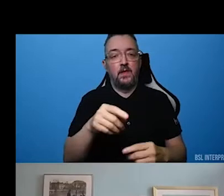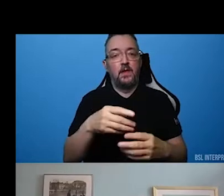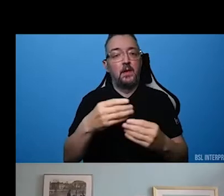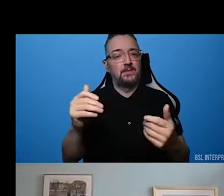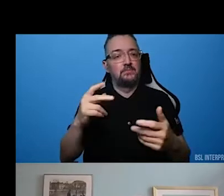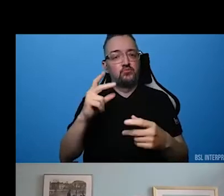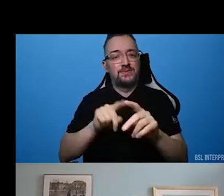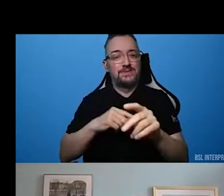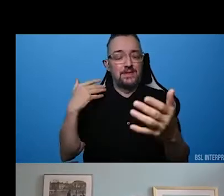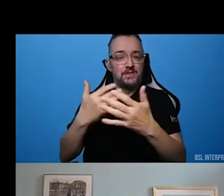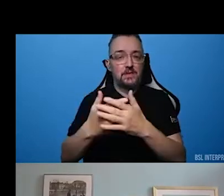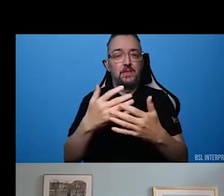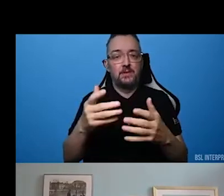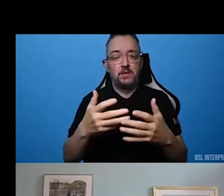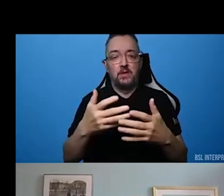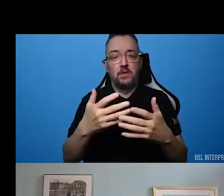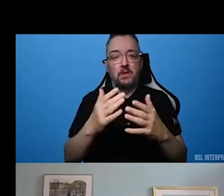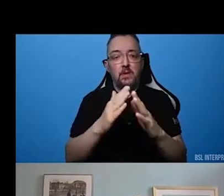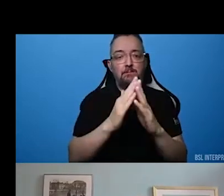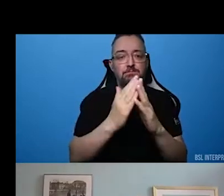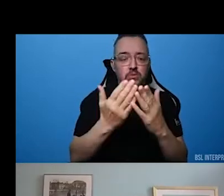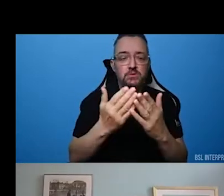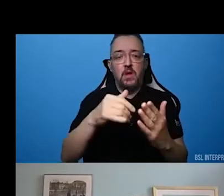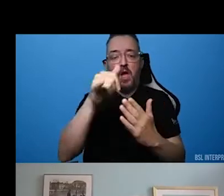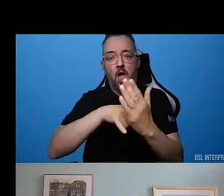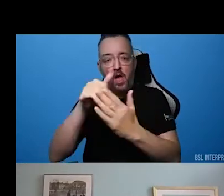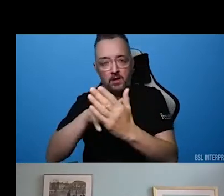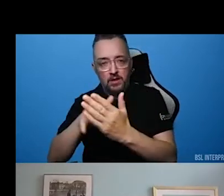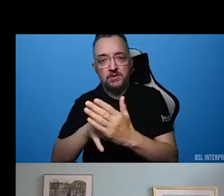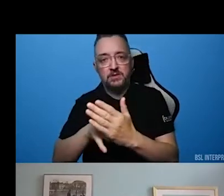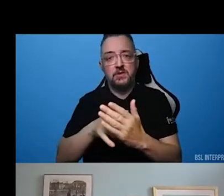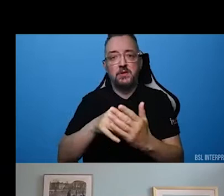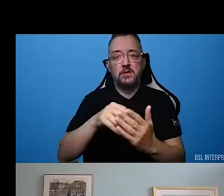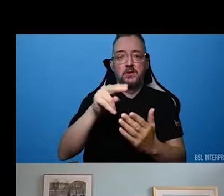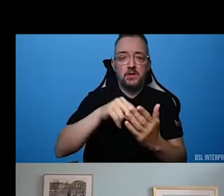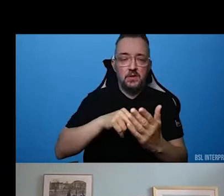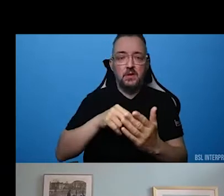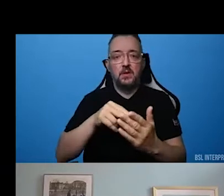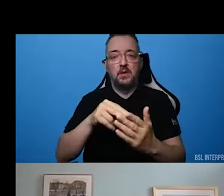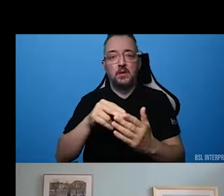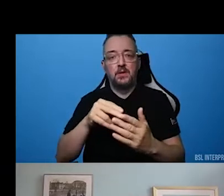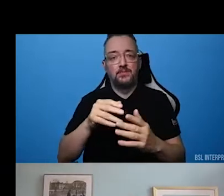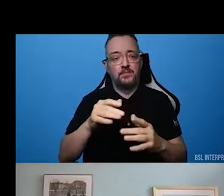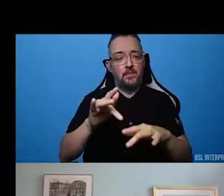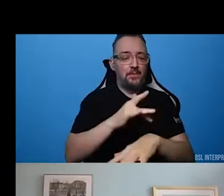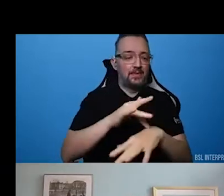a growing stream of books and articles and novels plays, poems, television, and radio programs,